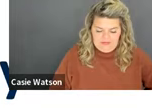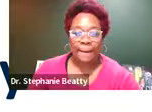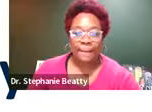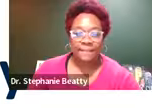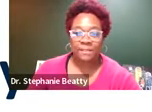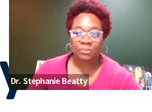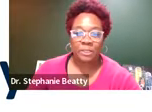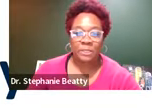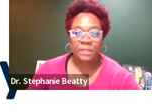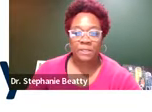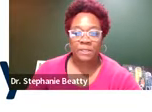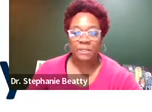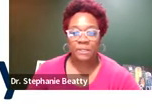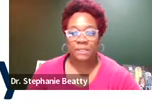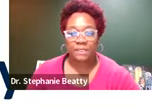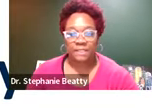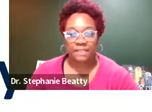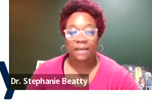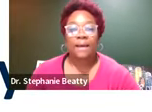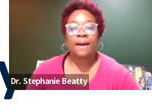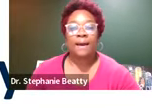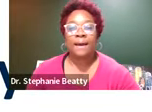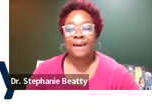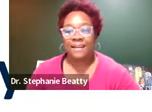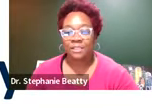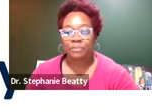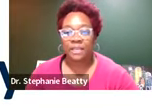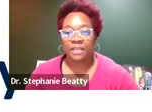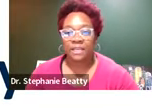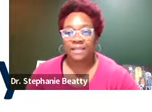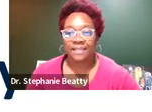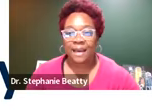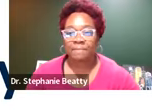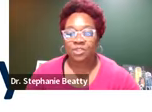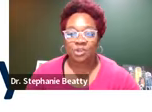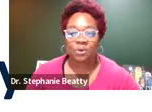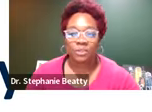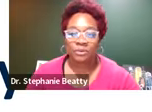Yes, answer please. It is B, tap the shoulder.